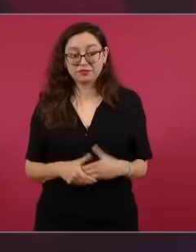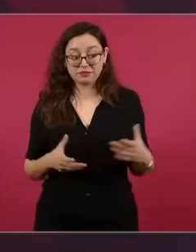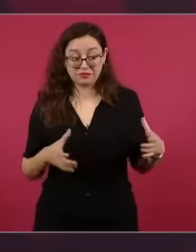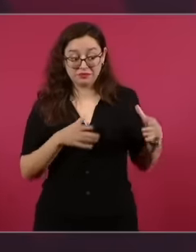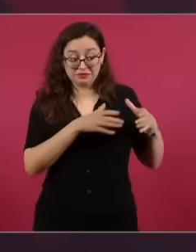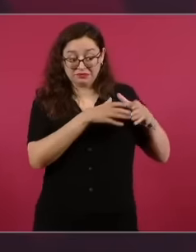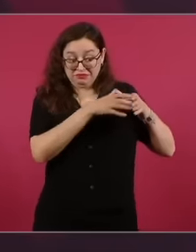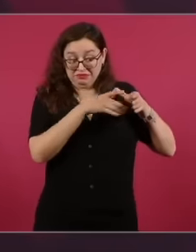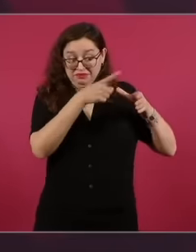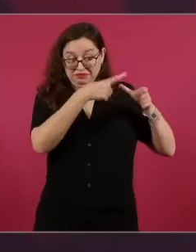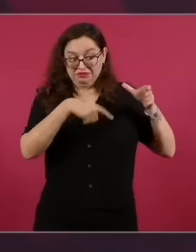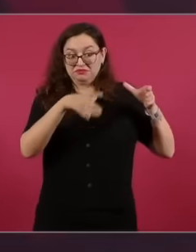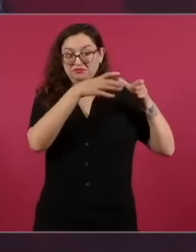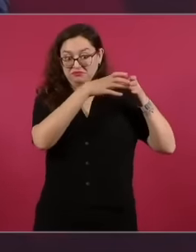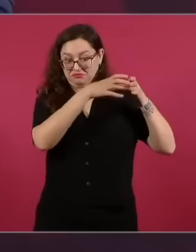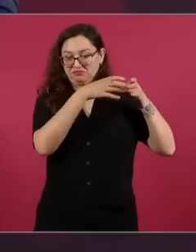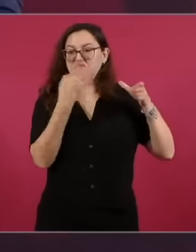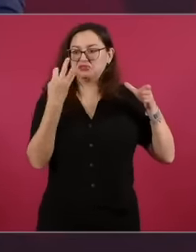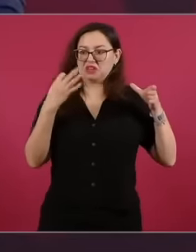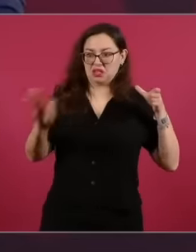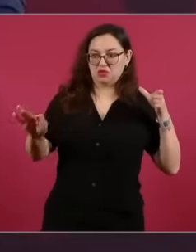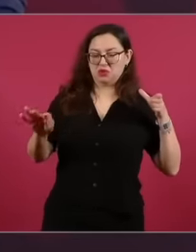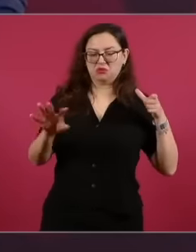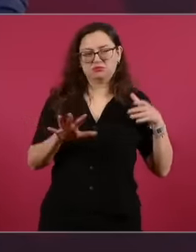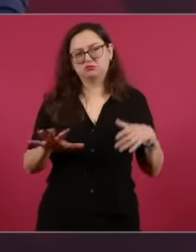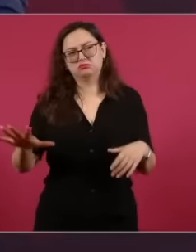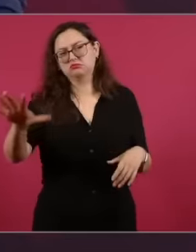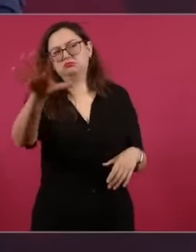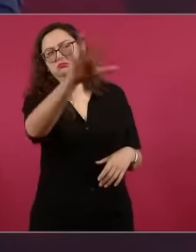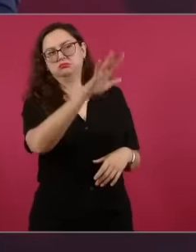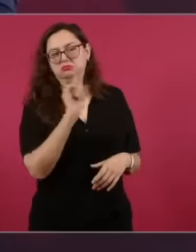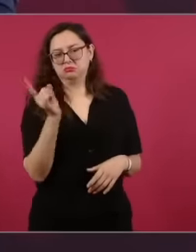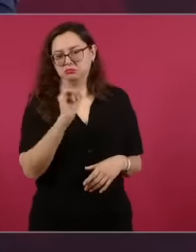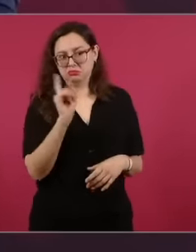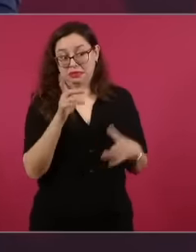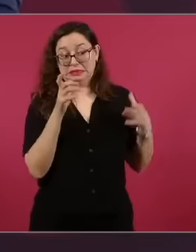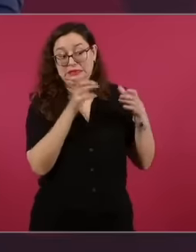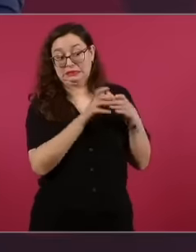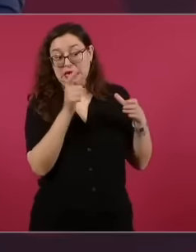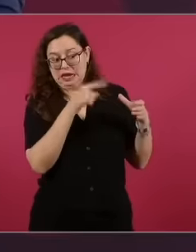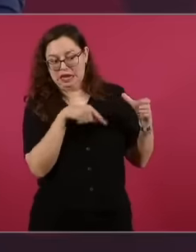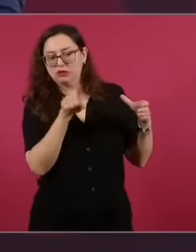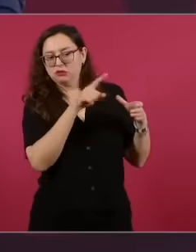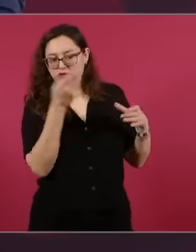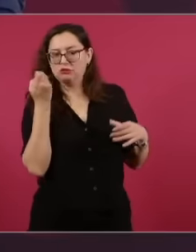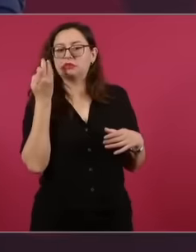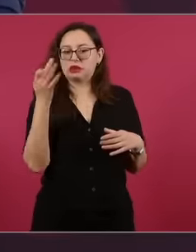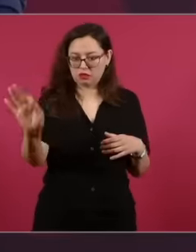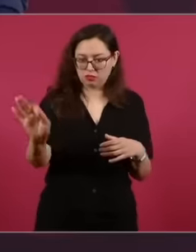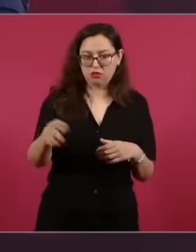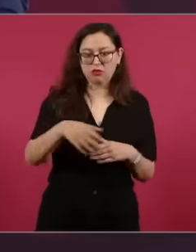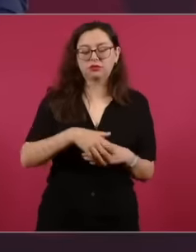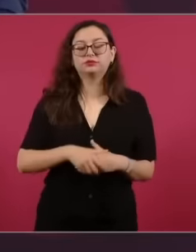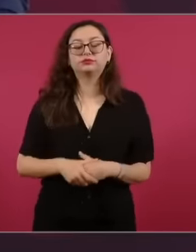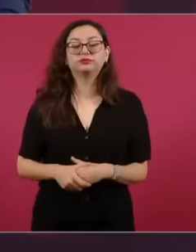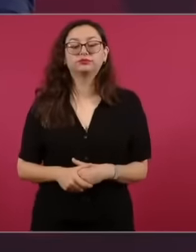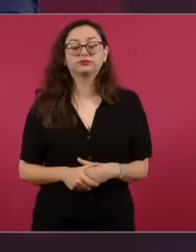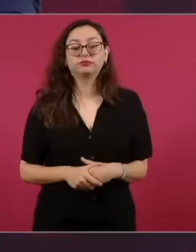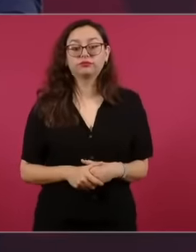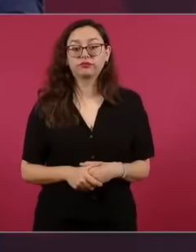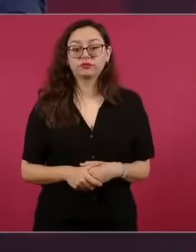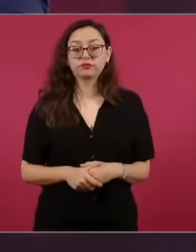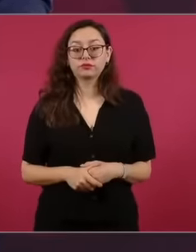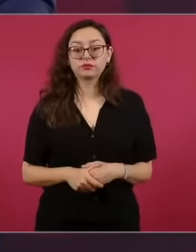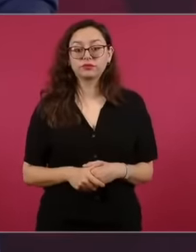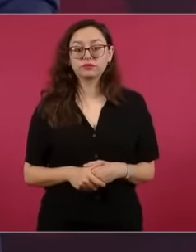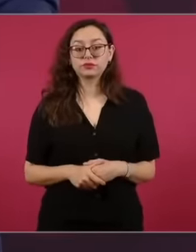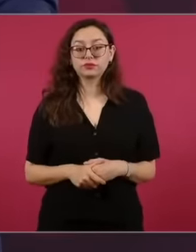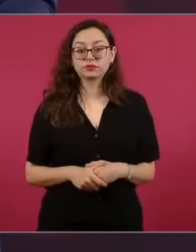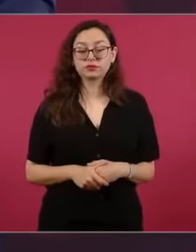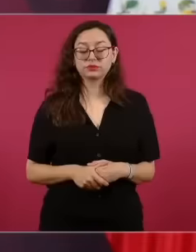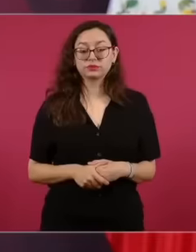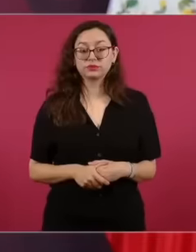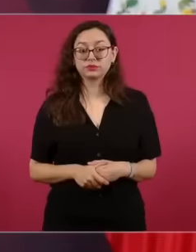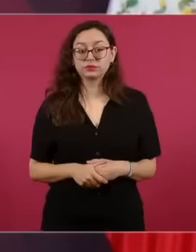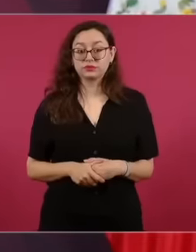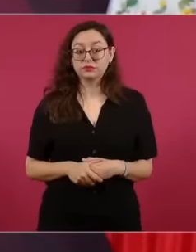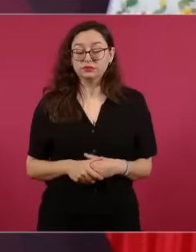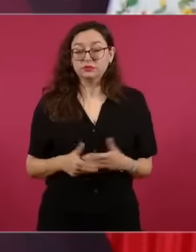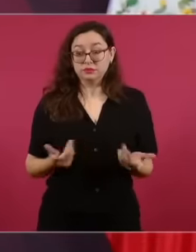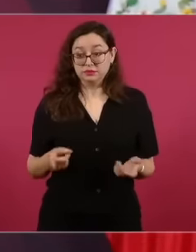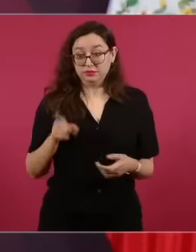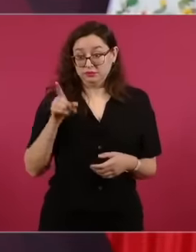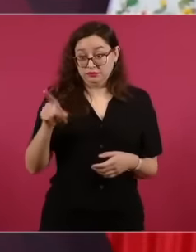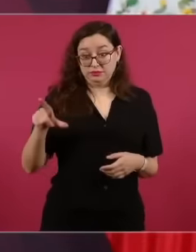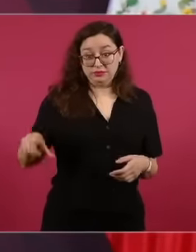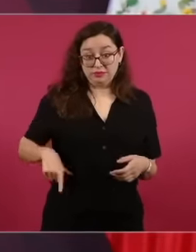did turn President Peña into the